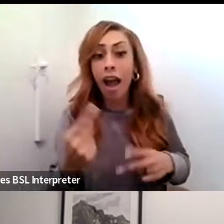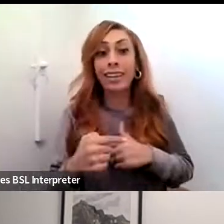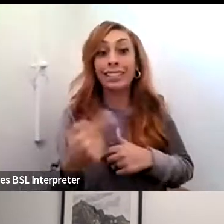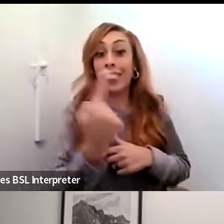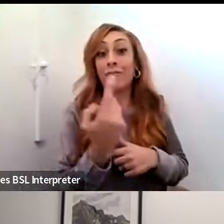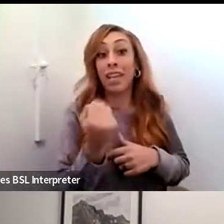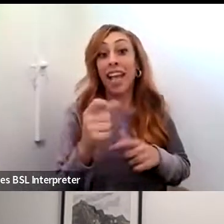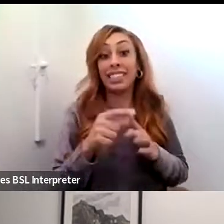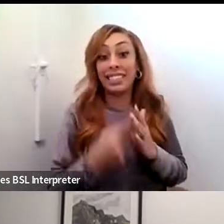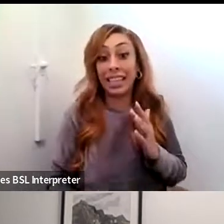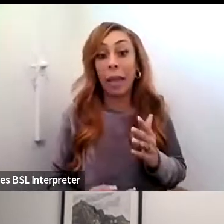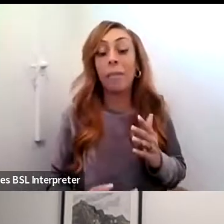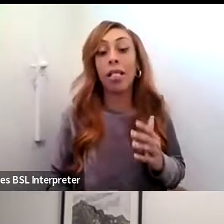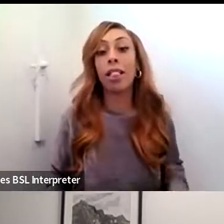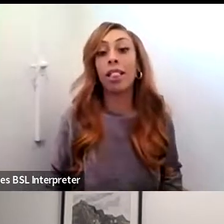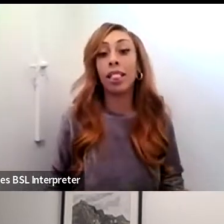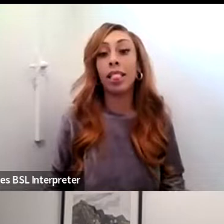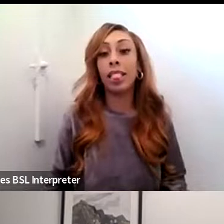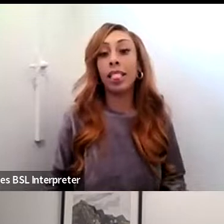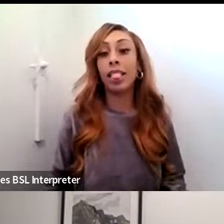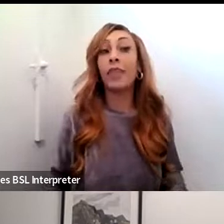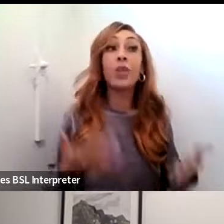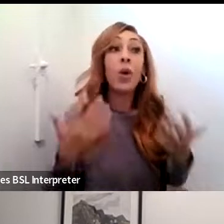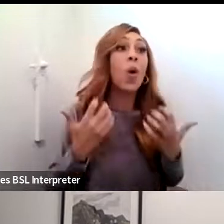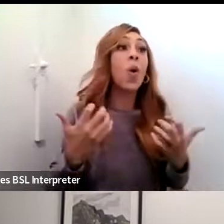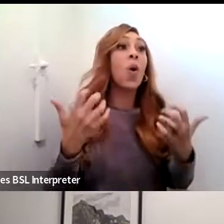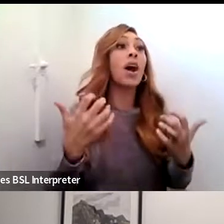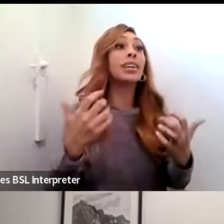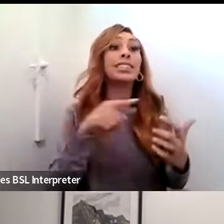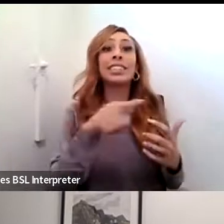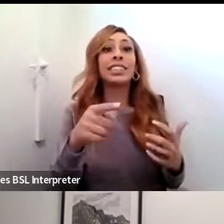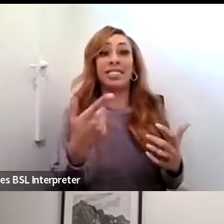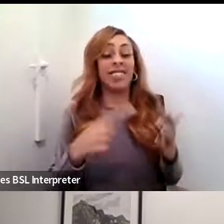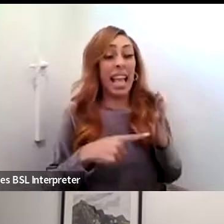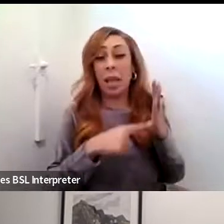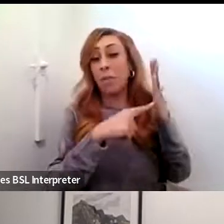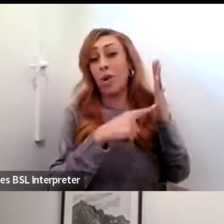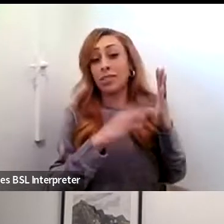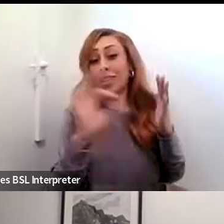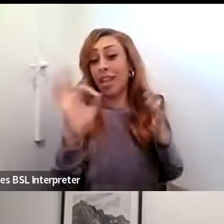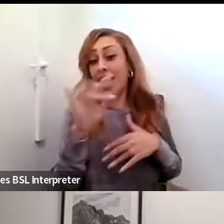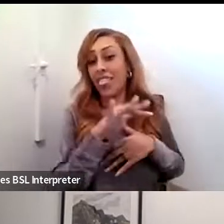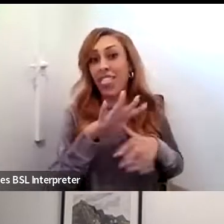and I just feel as an audience member, the audience are just as important. There's nothing there without an audience.